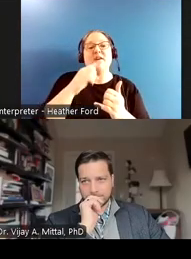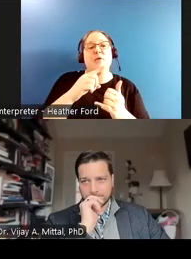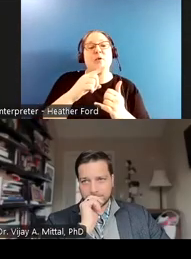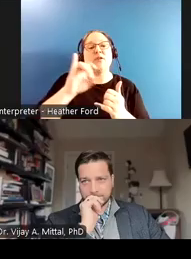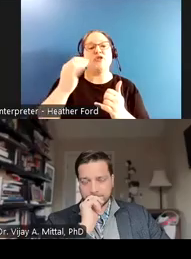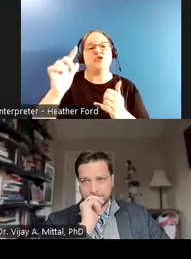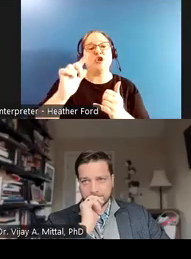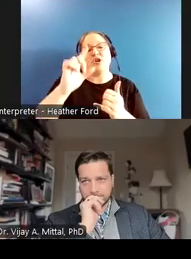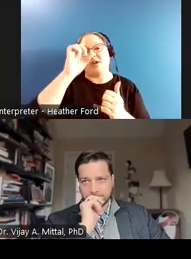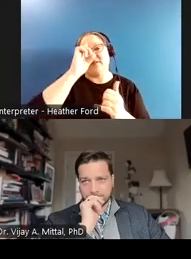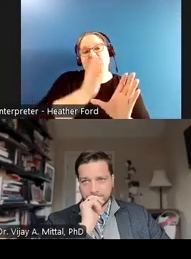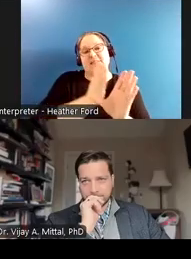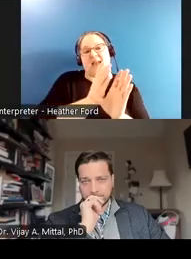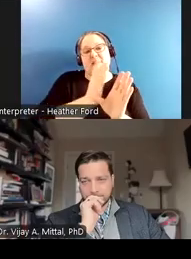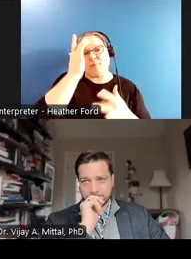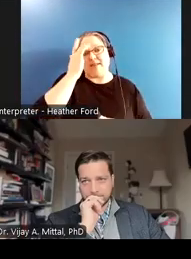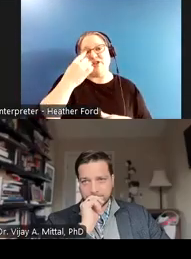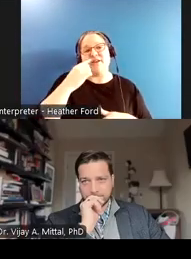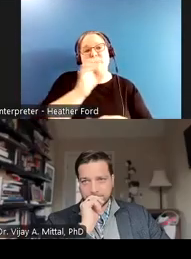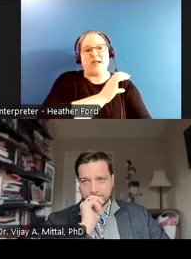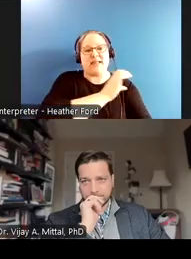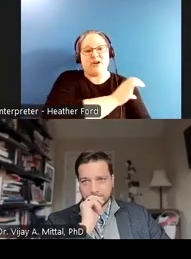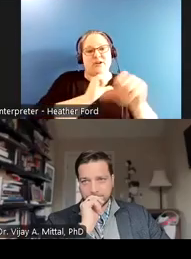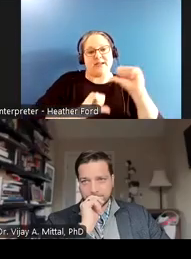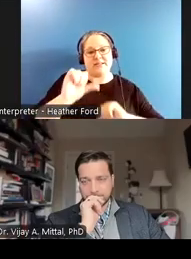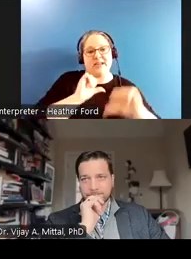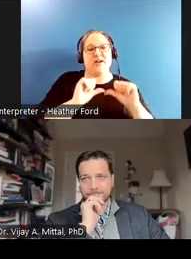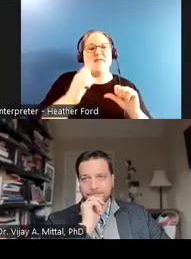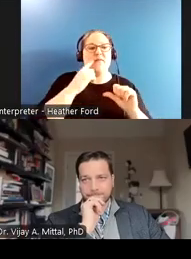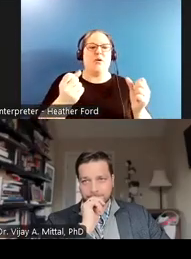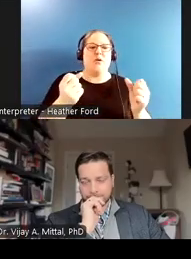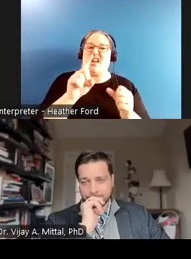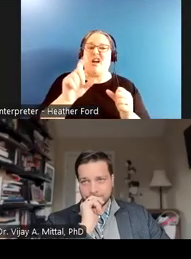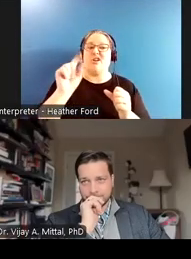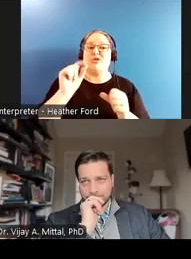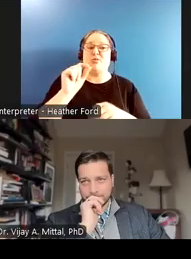which for about 120 years was the journal of abnormal psychology and that's its new name and